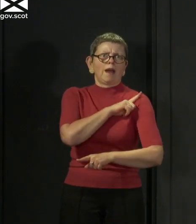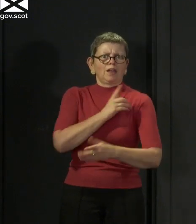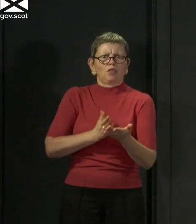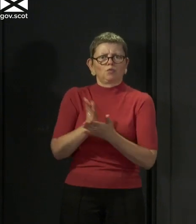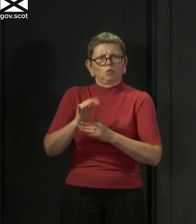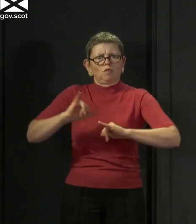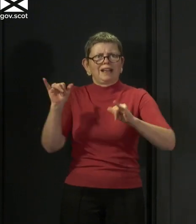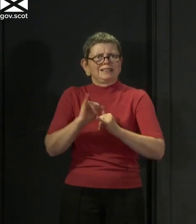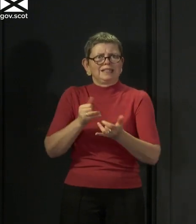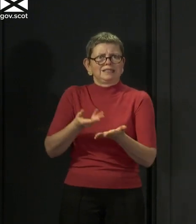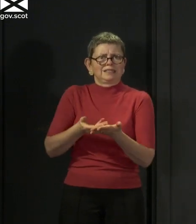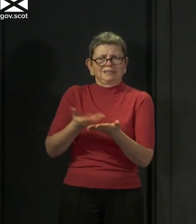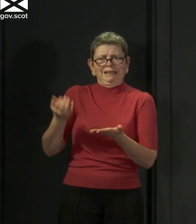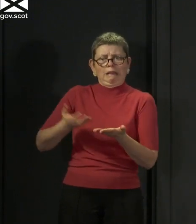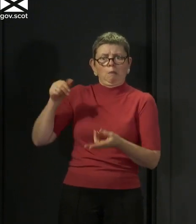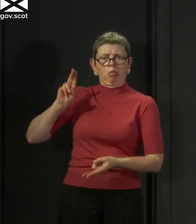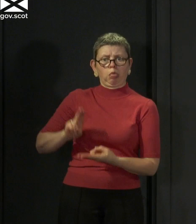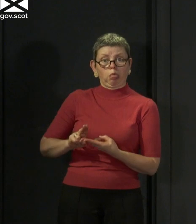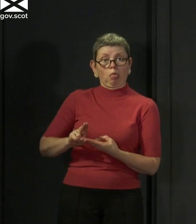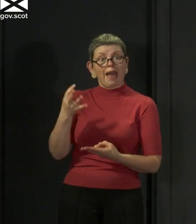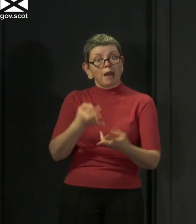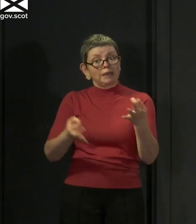We have already received a very significant number of applications. So today, I am announcing